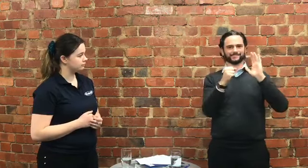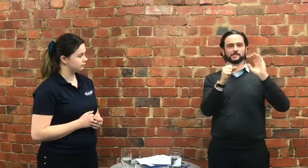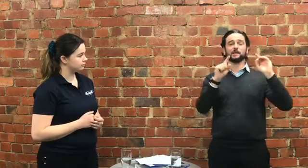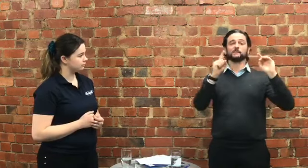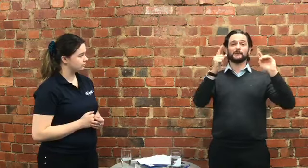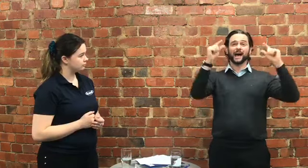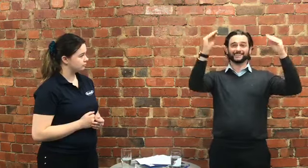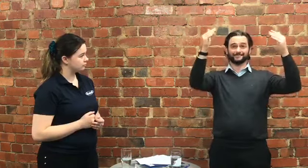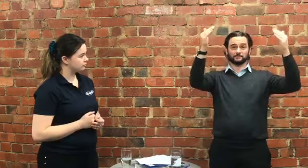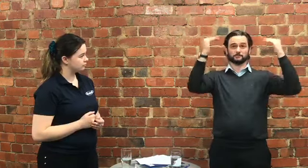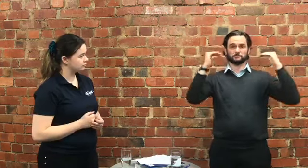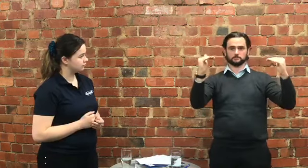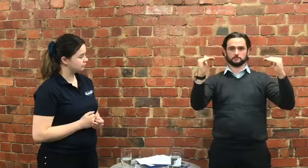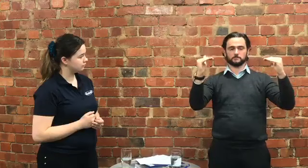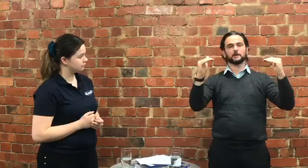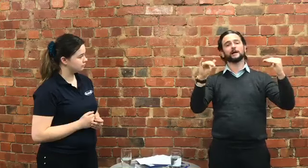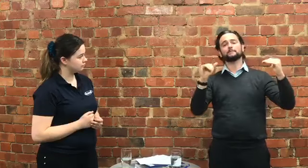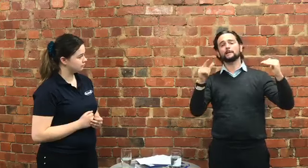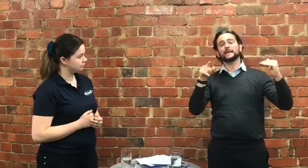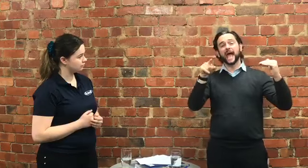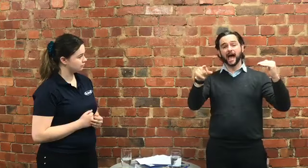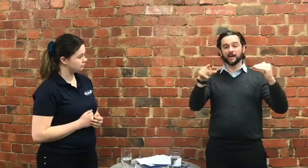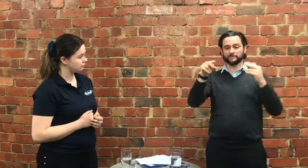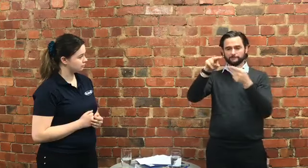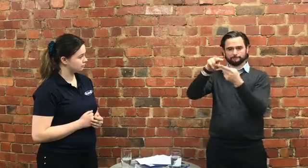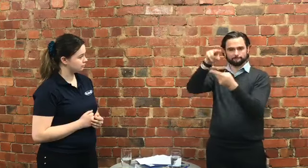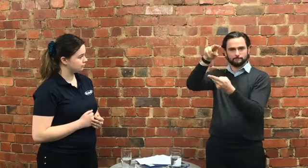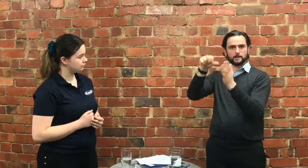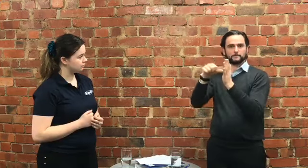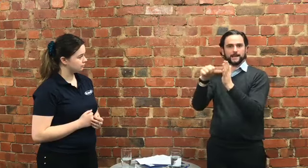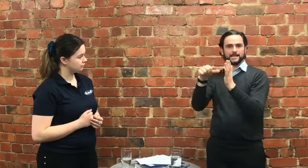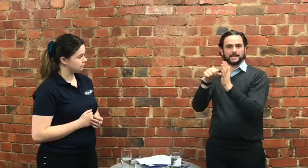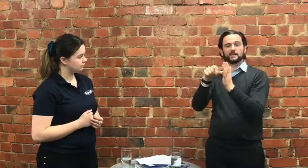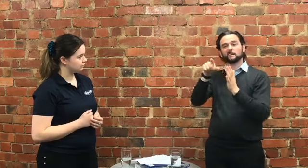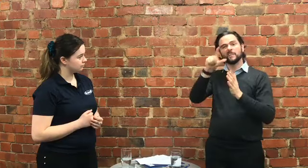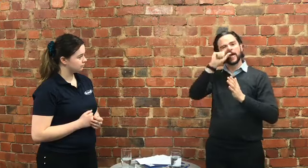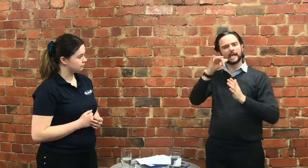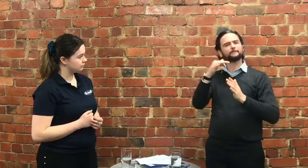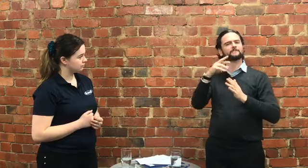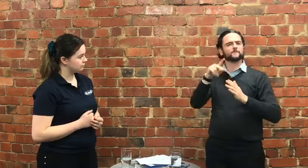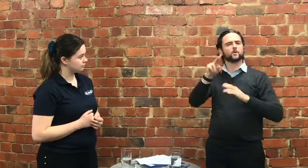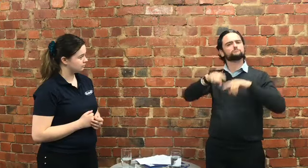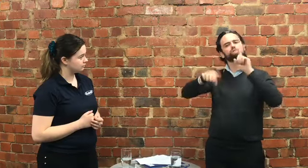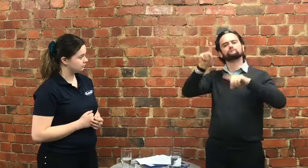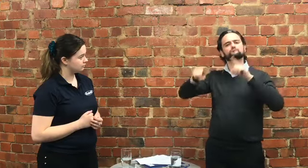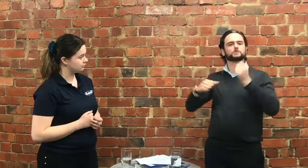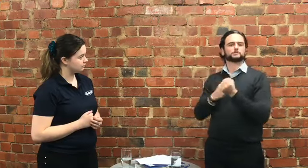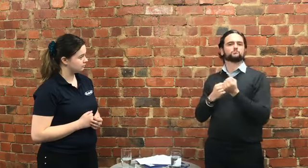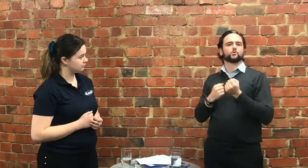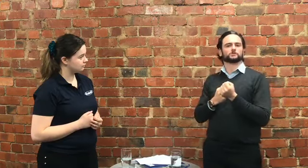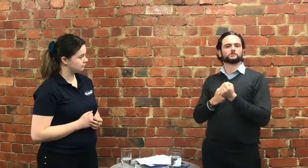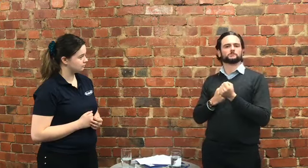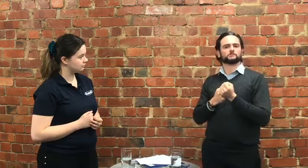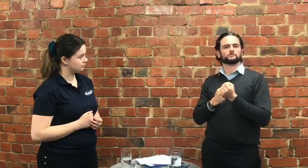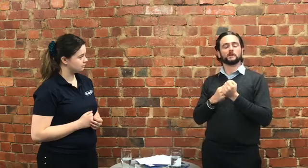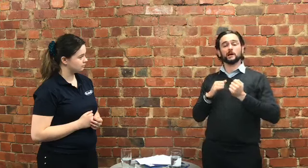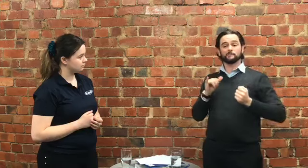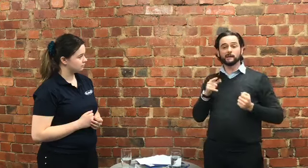They're very strict about that line item. Some other things though can be more flexible,